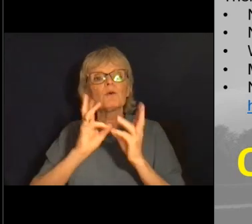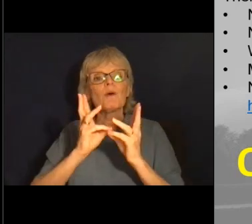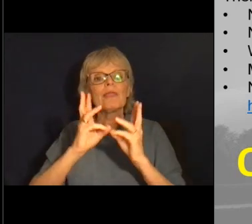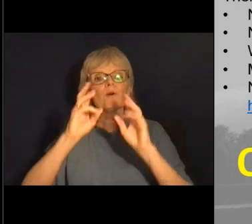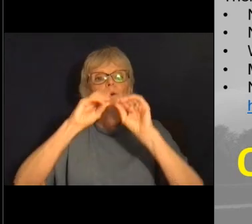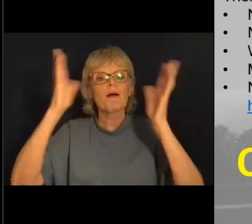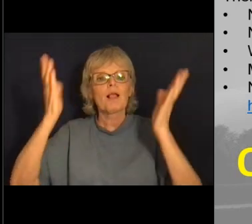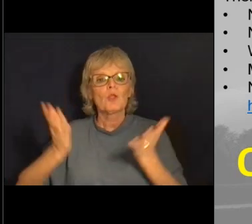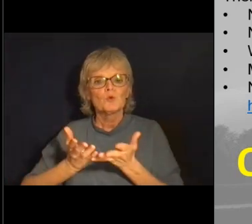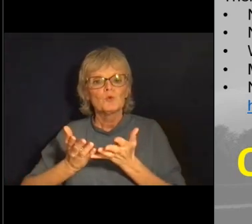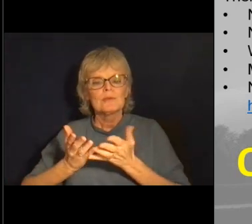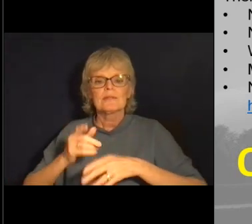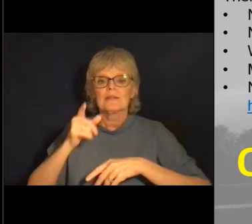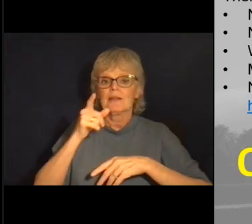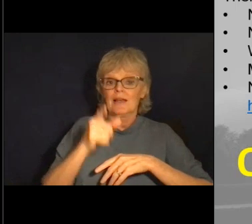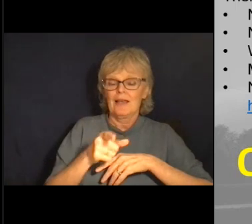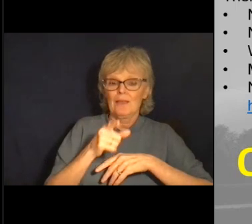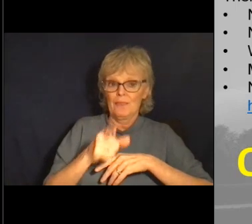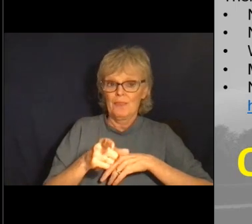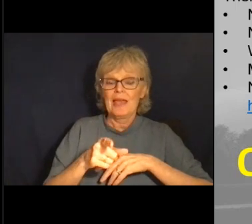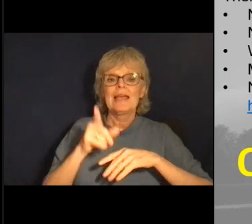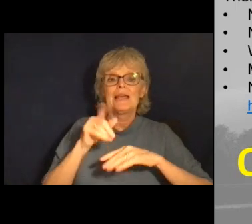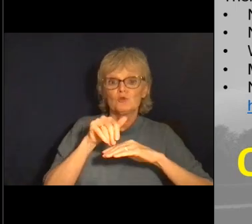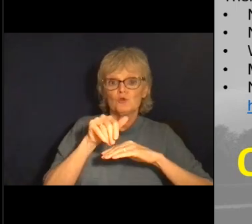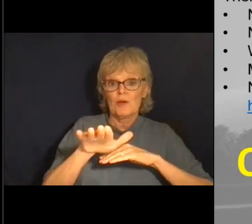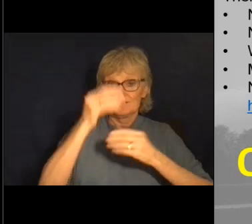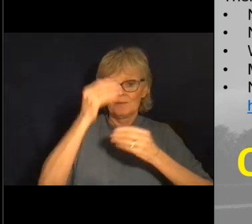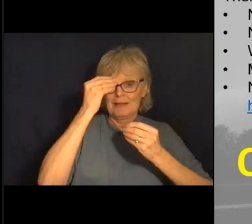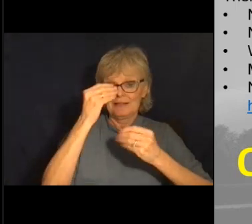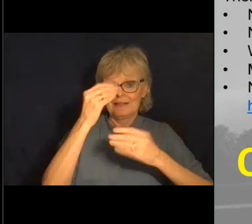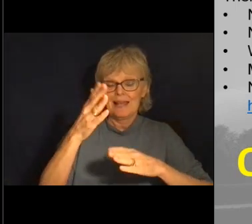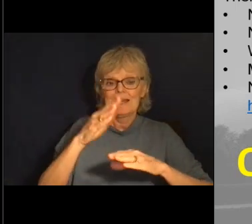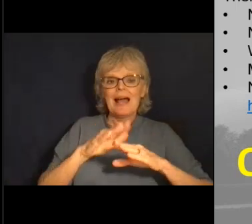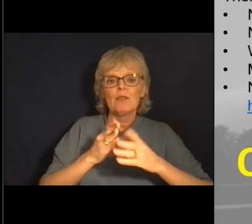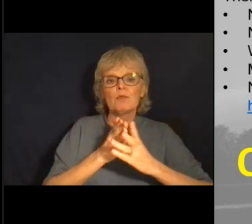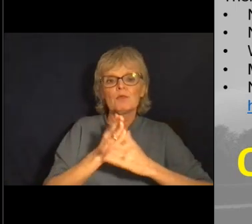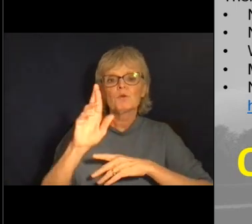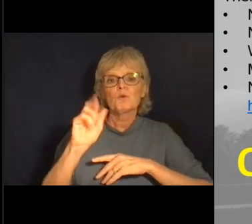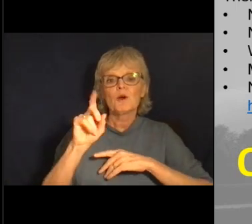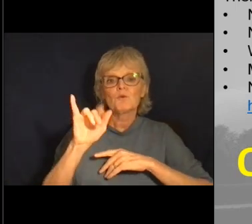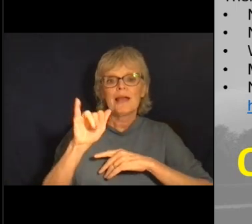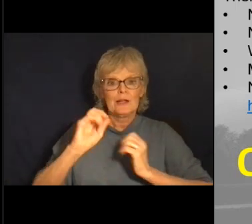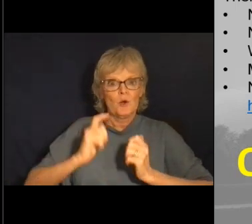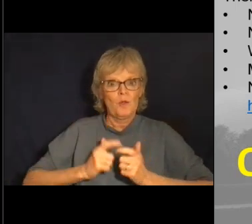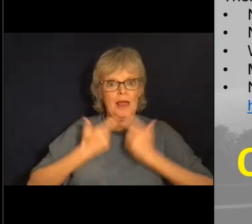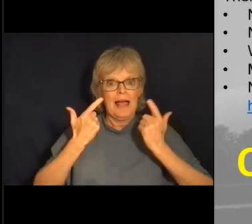So those weather balloons actually transmit their data on a radio in real time. So as soon as we let it go,